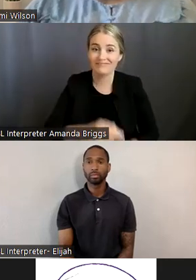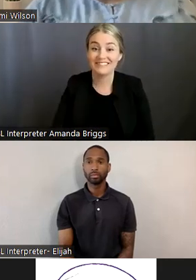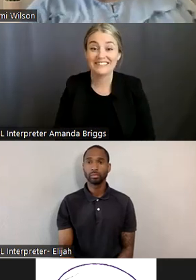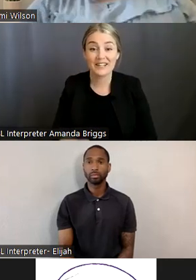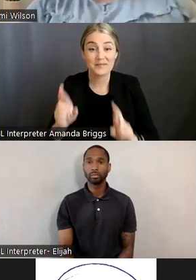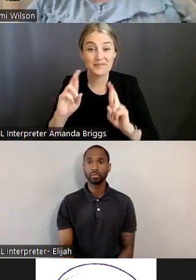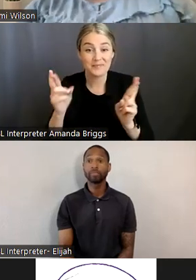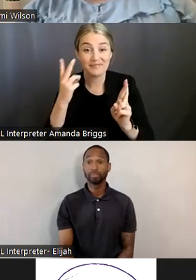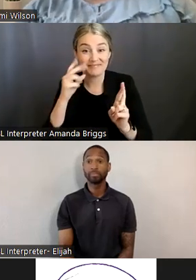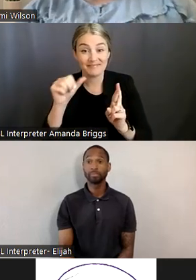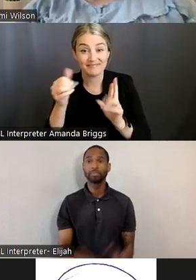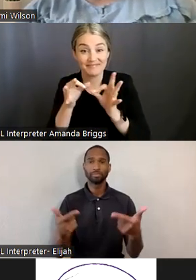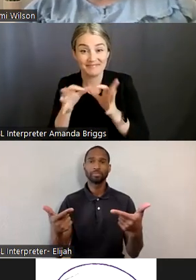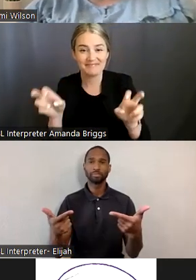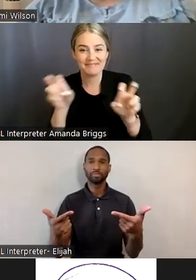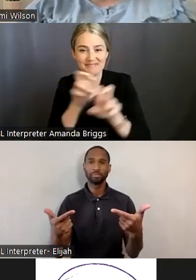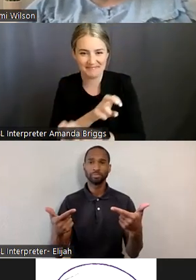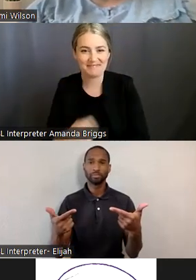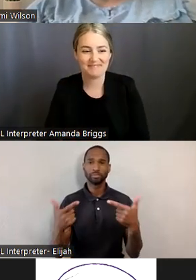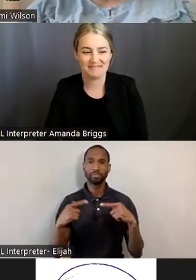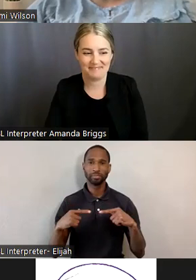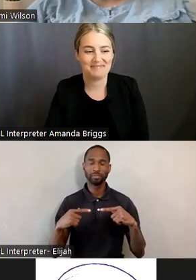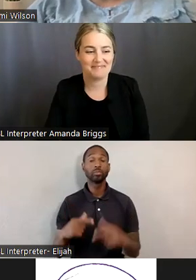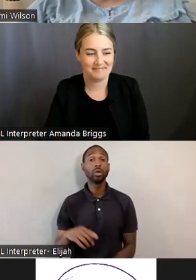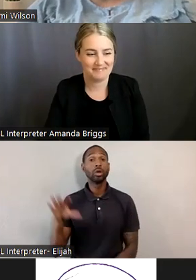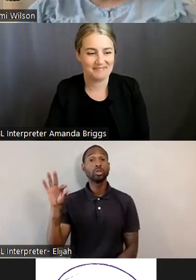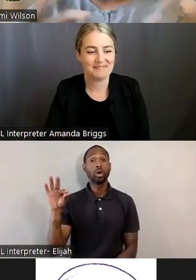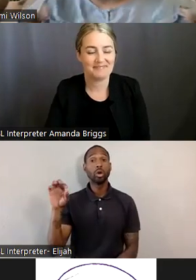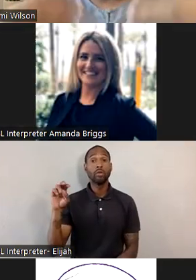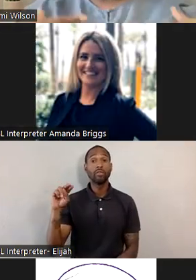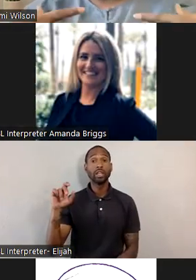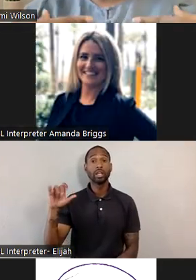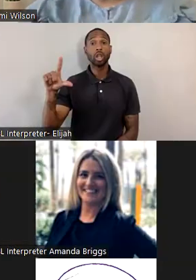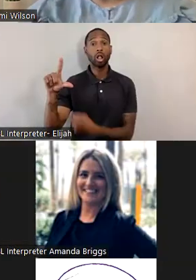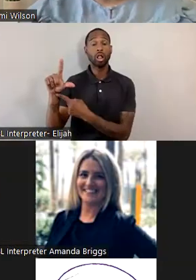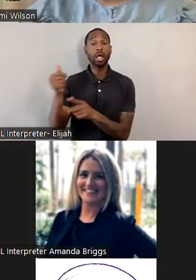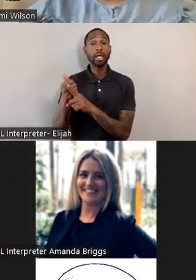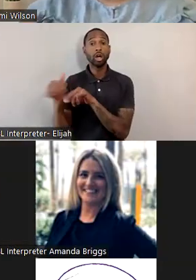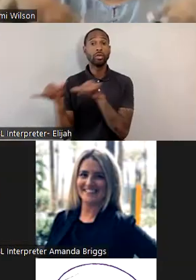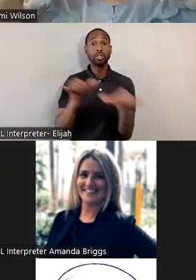because fentanyl is similar to heroin in how it affects the body and heightens